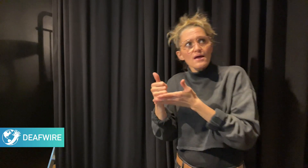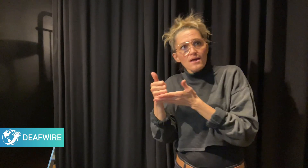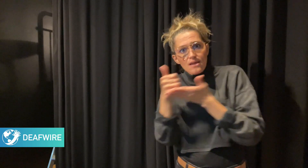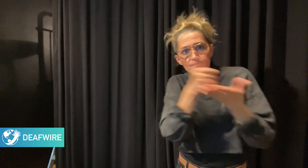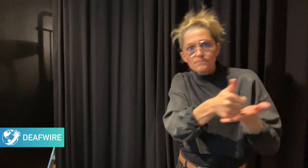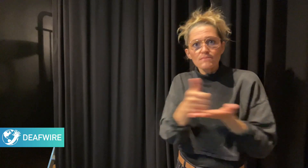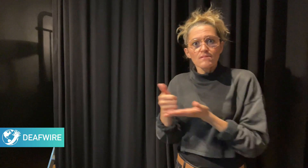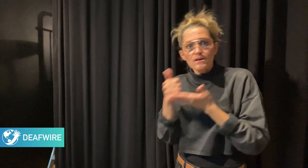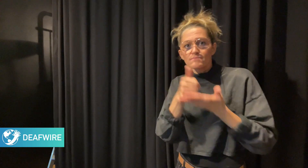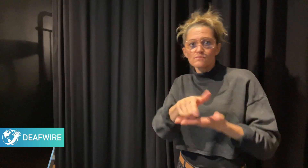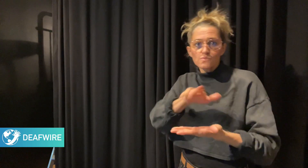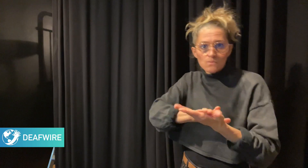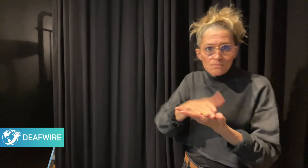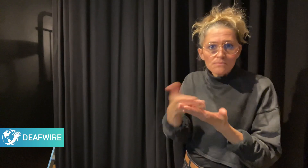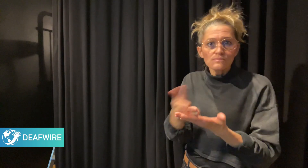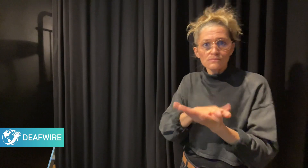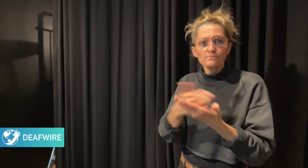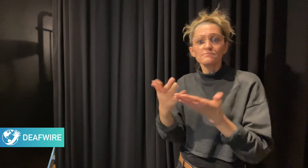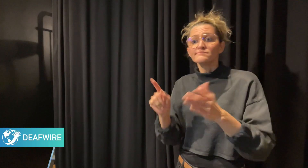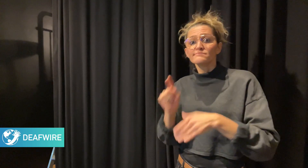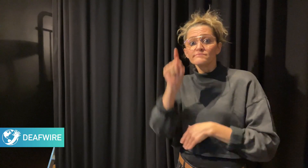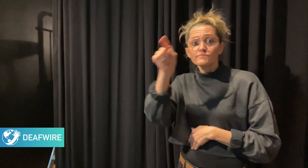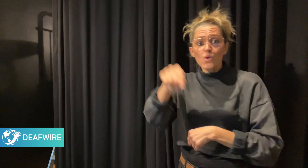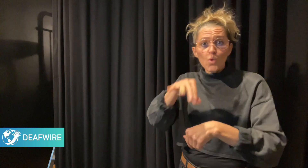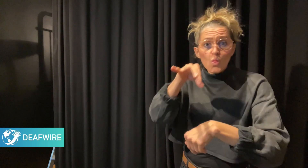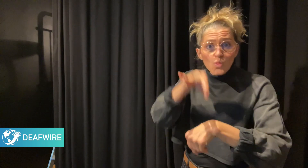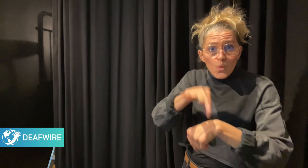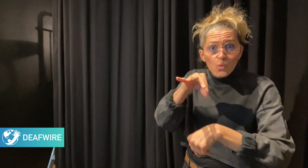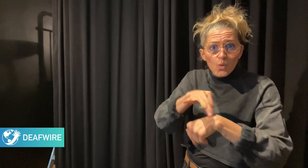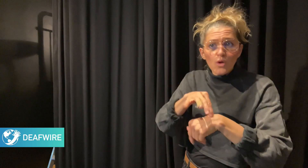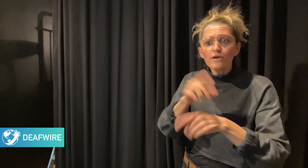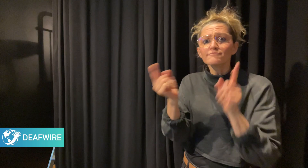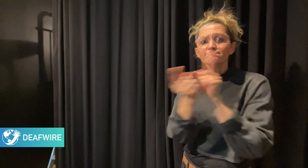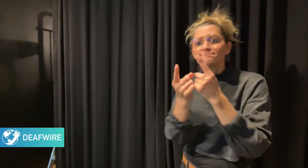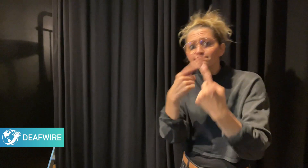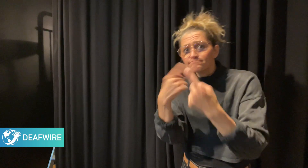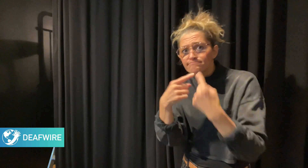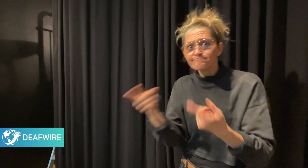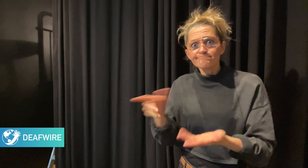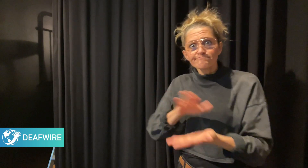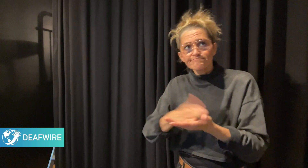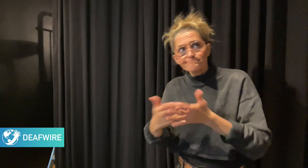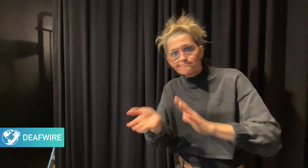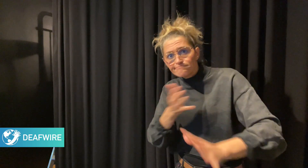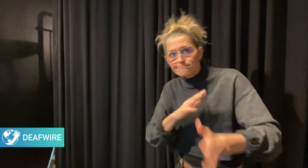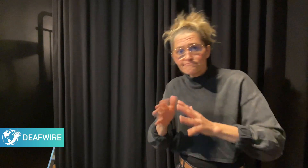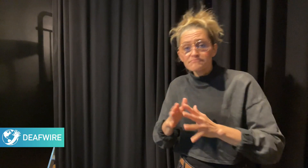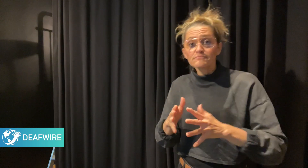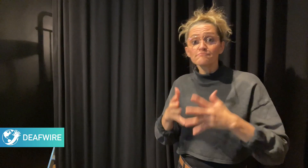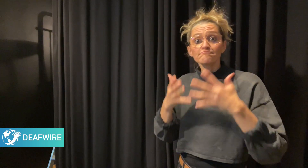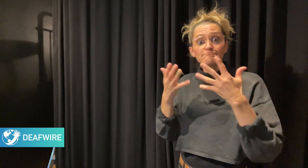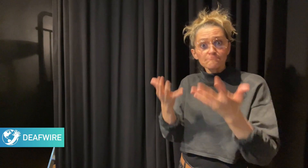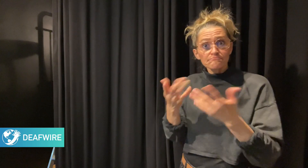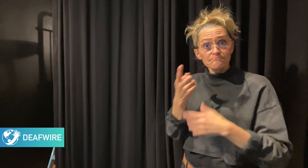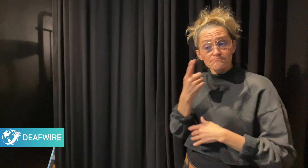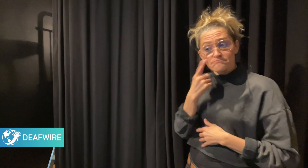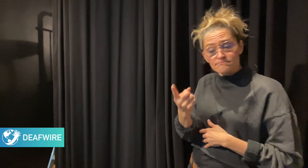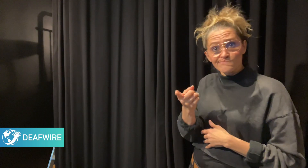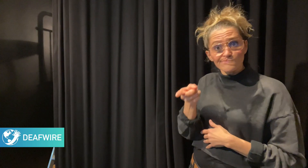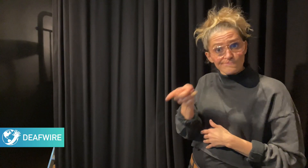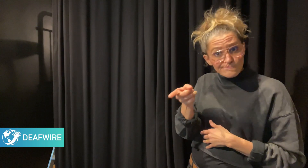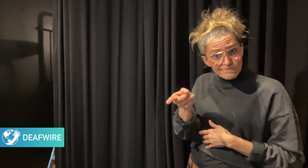her Deaf parents heavily relied on her to help interpret